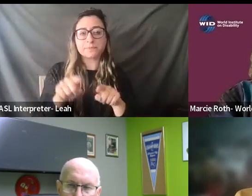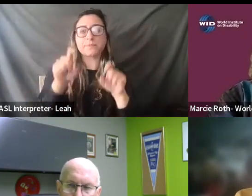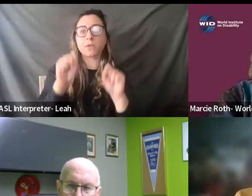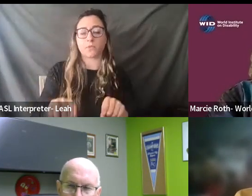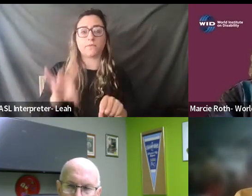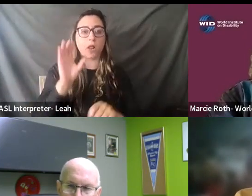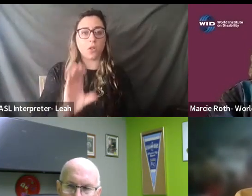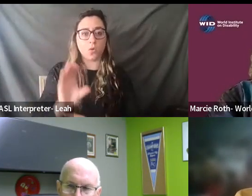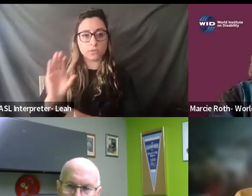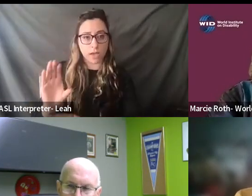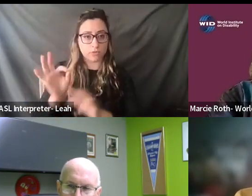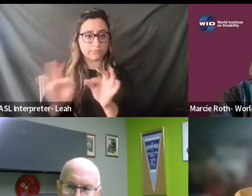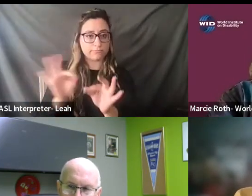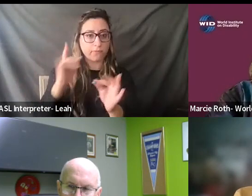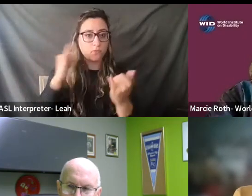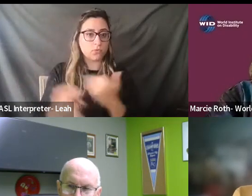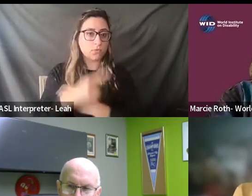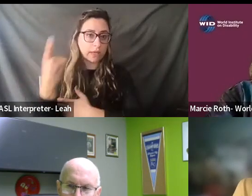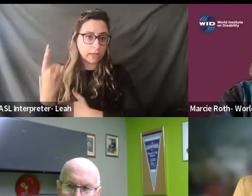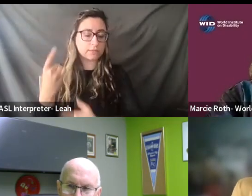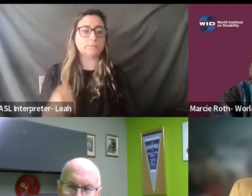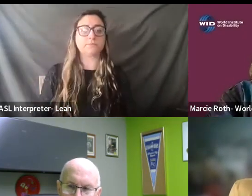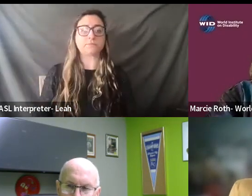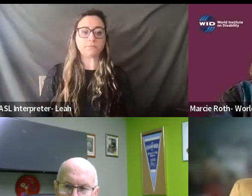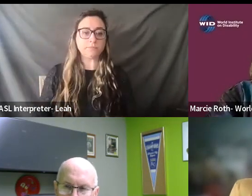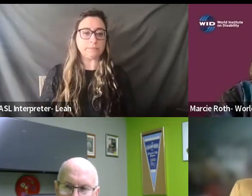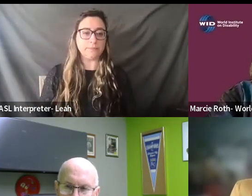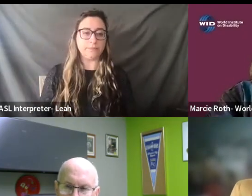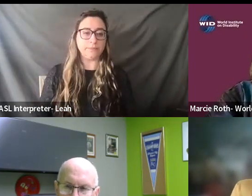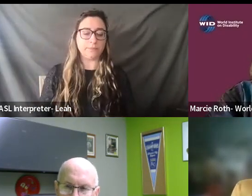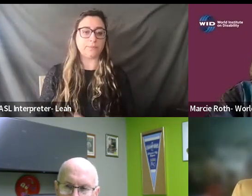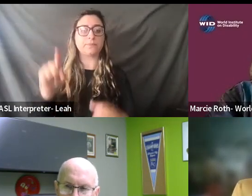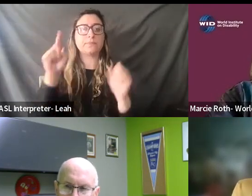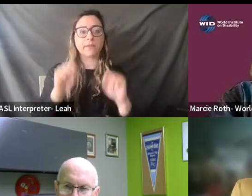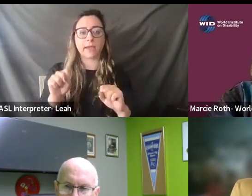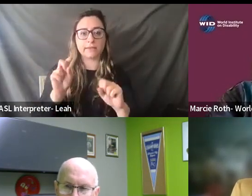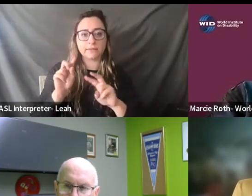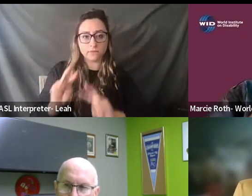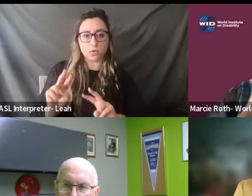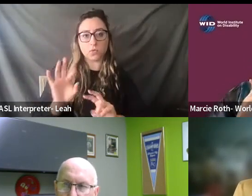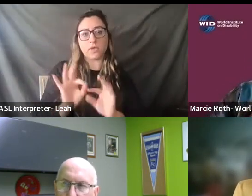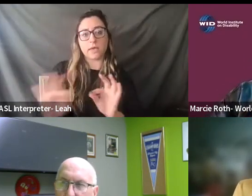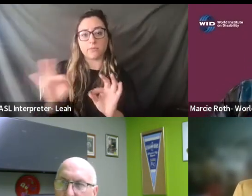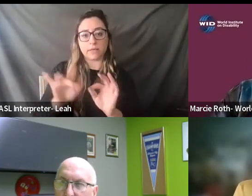First, when you scroll over the screen, a menu bar pops up depending on what device you are on, you can find that menu bar at the top or bottom of the screen.